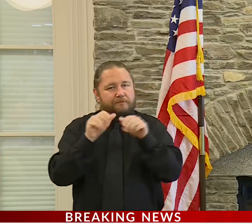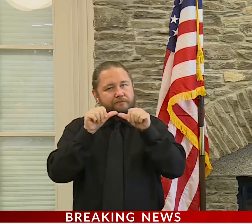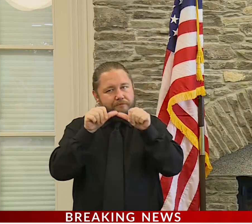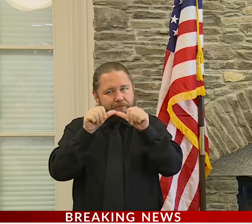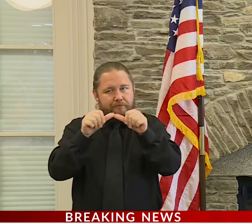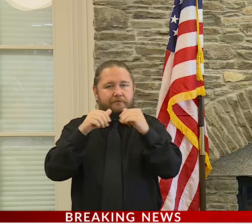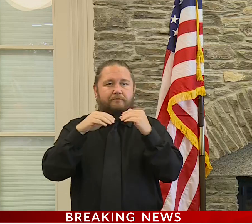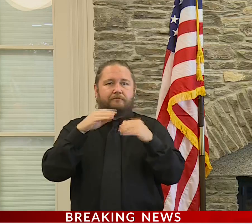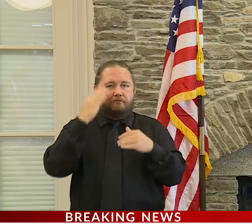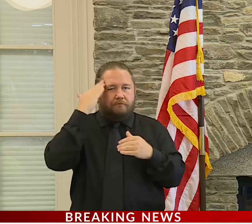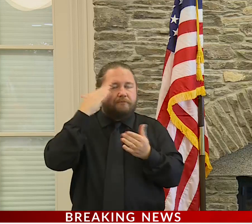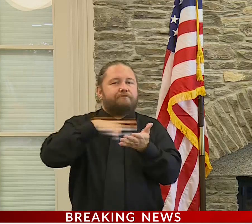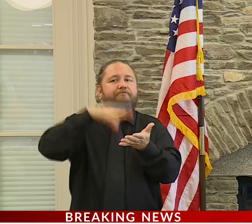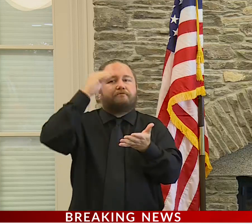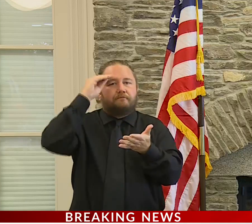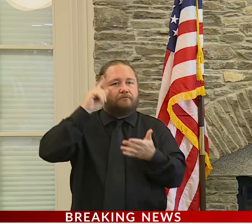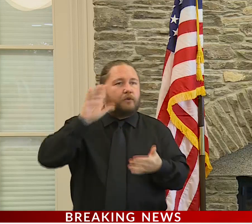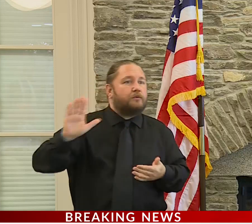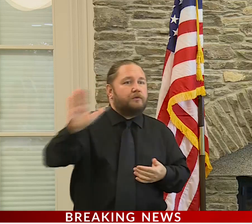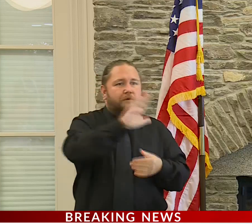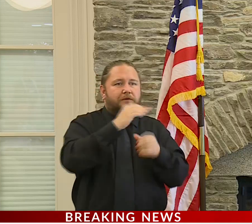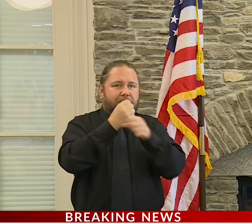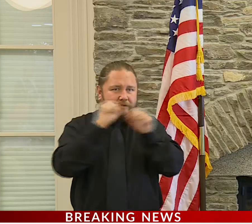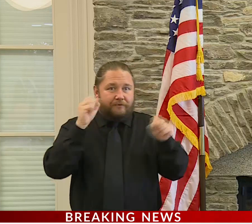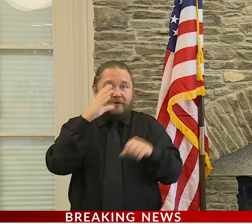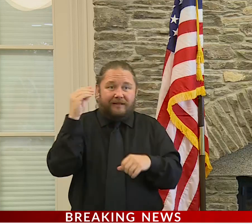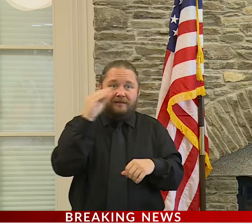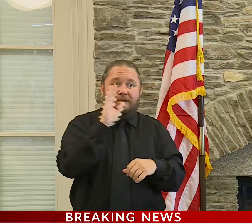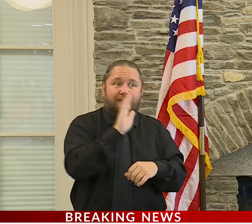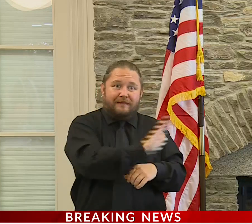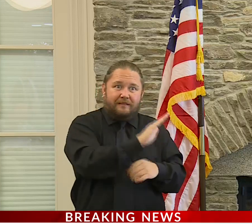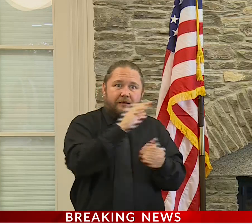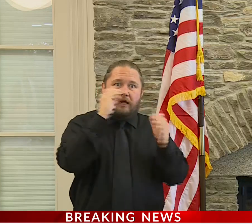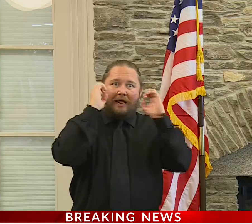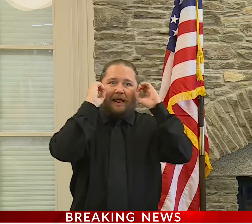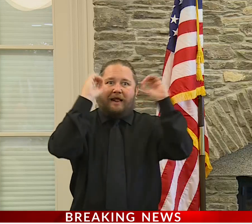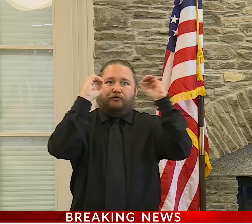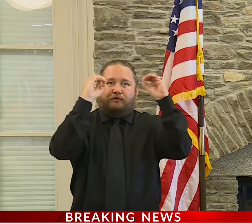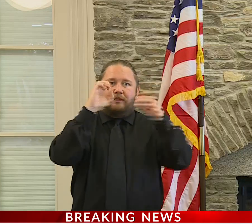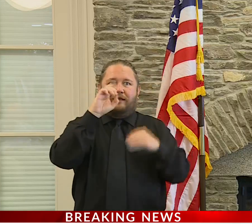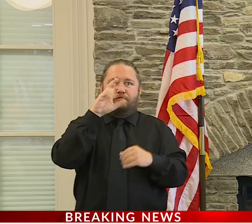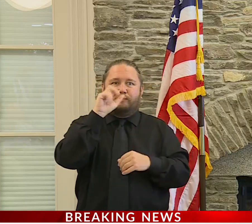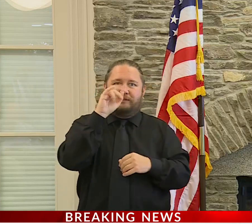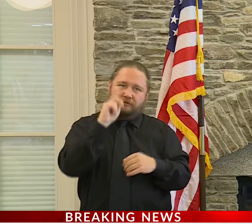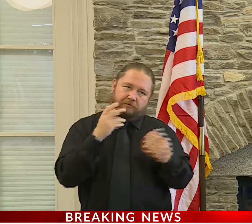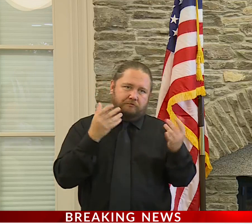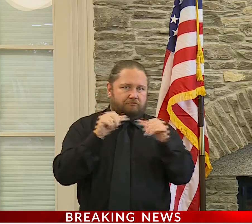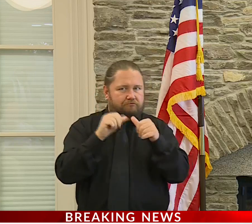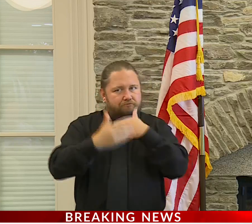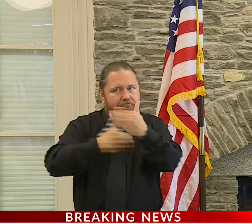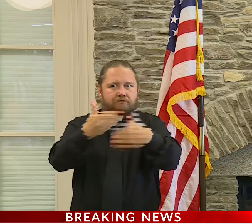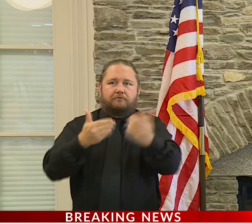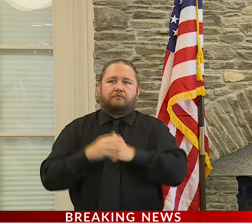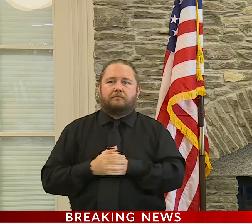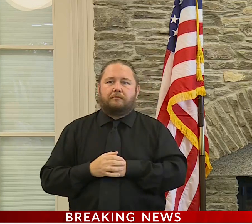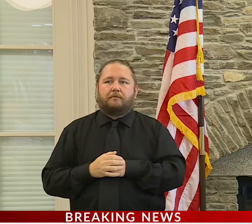REMOTE FORMAT OR IN PERSON LEARNING THAT WE CONTINUE THAT EDUCATION PROCESS. THE GOVERNOR SAID SOMETHING THAT'S REALLY IMPORTANT. THE